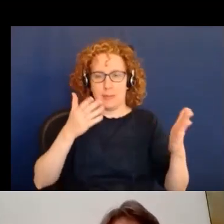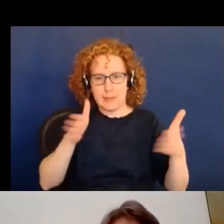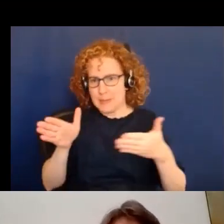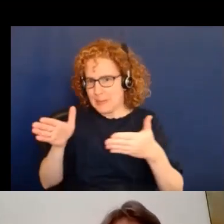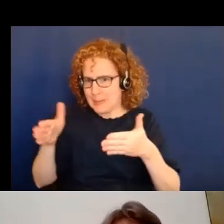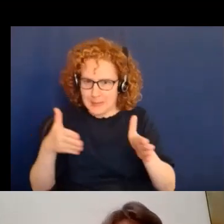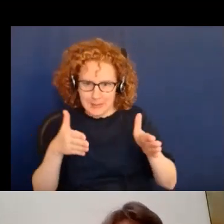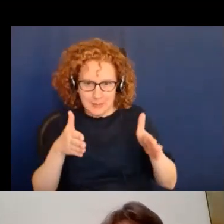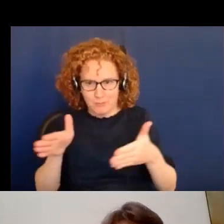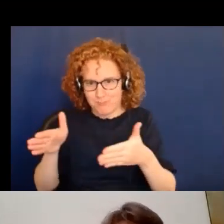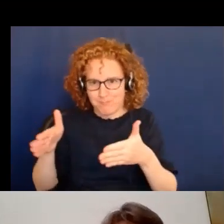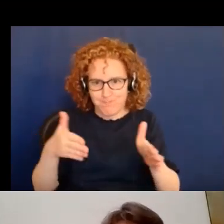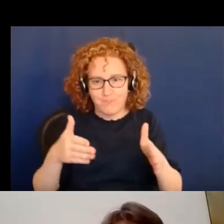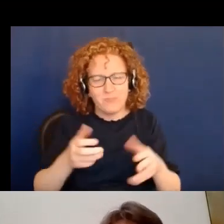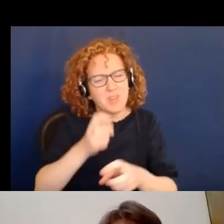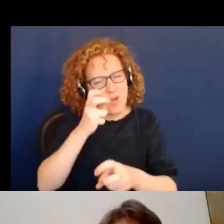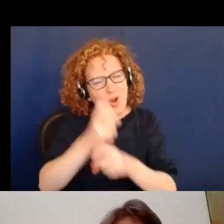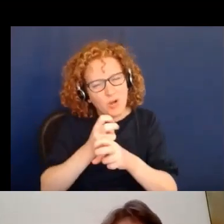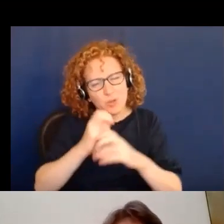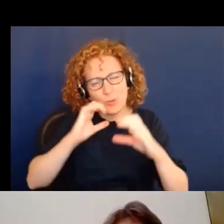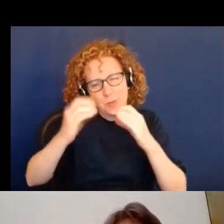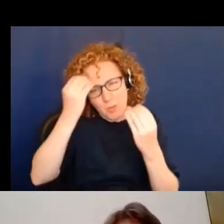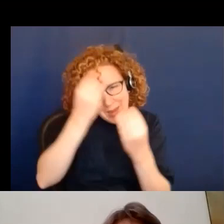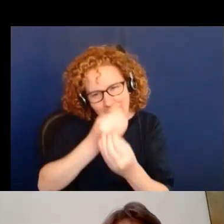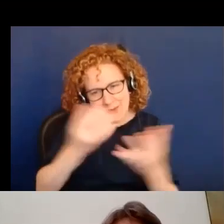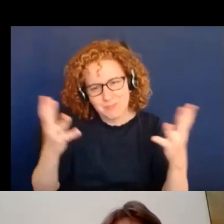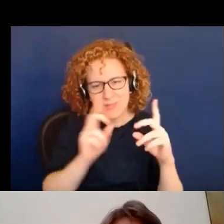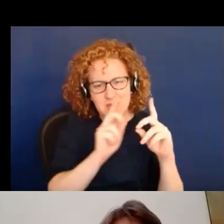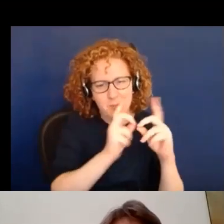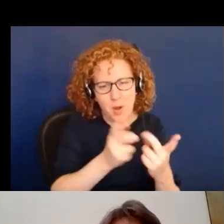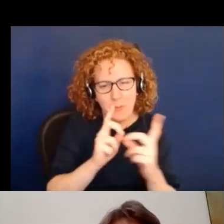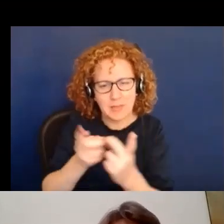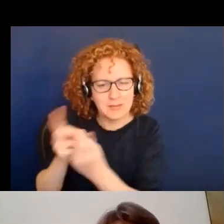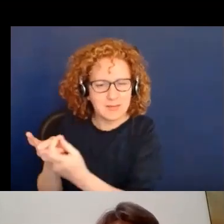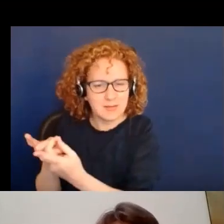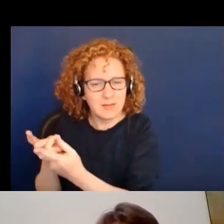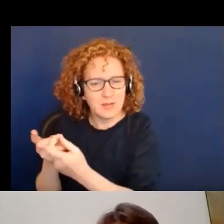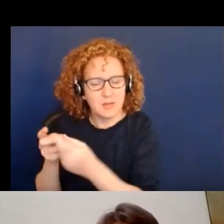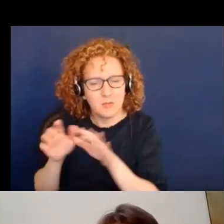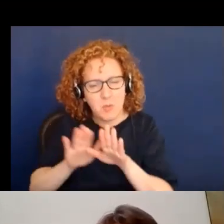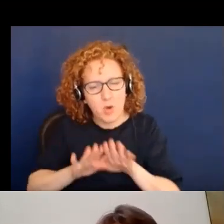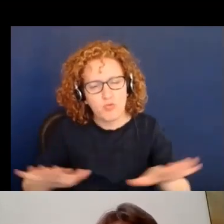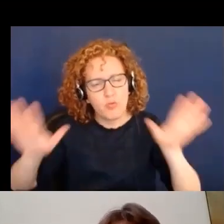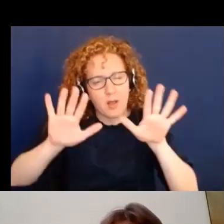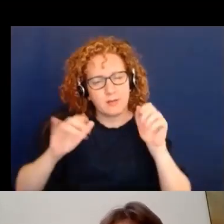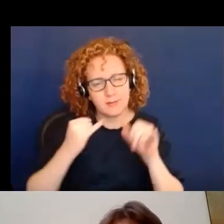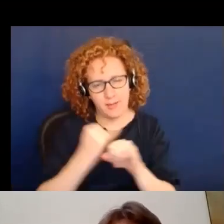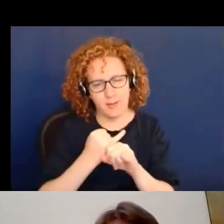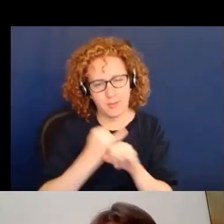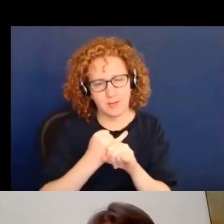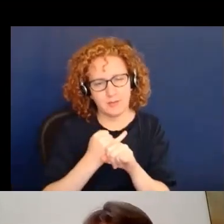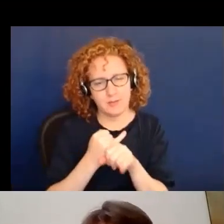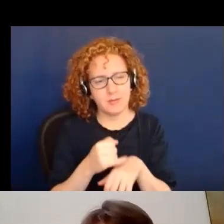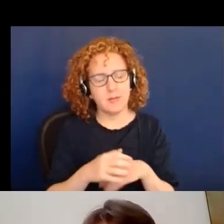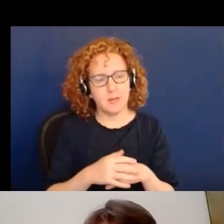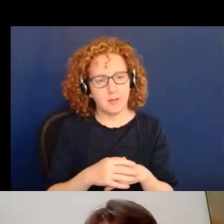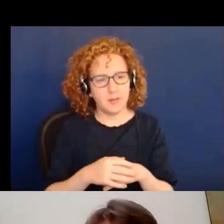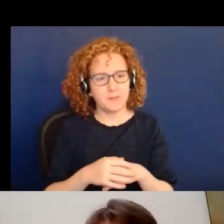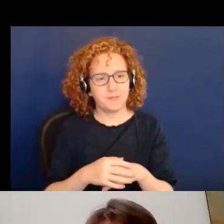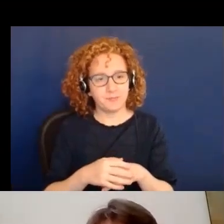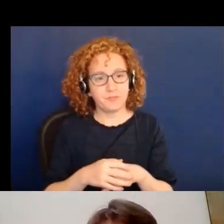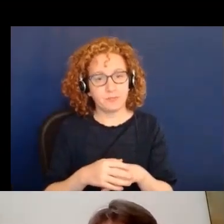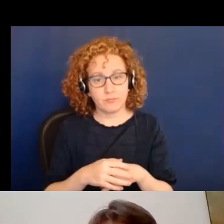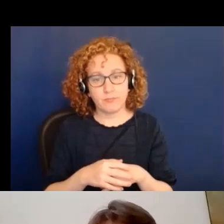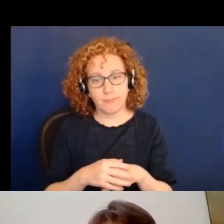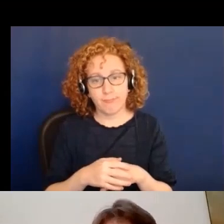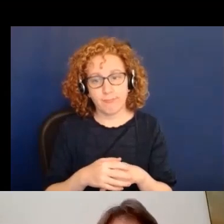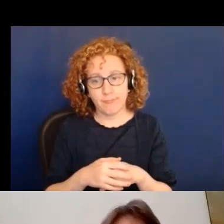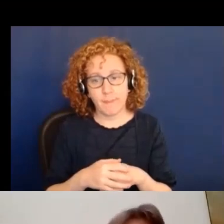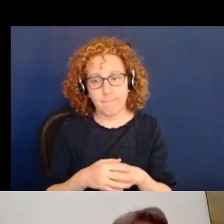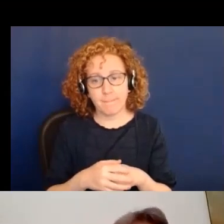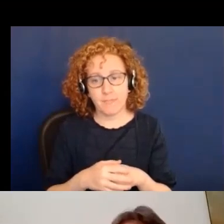hard to communicate to departments because and across campus sometimes so but you know we focus